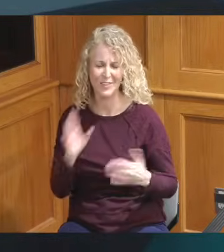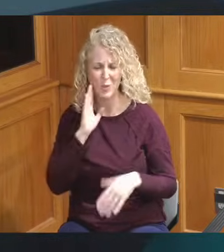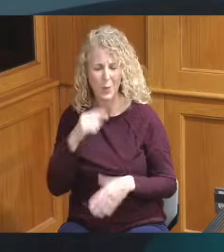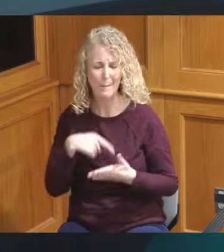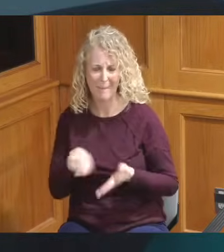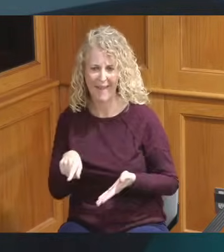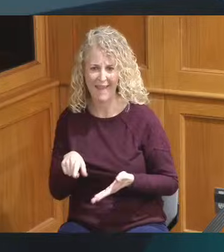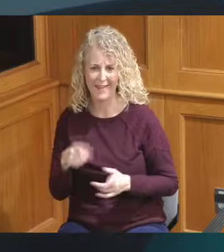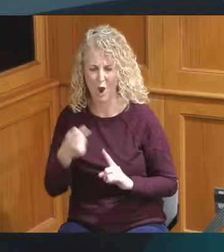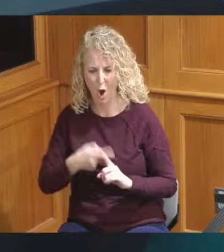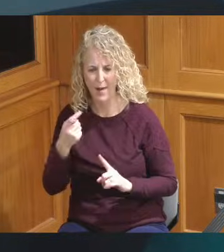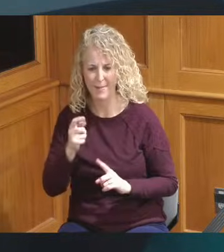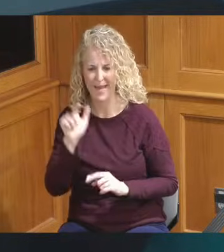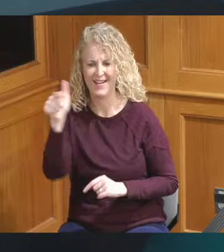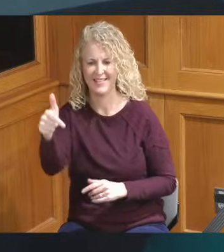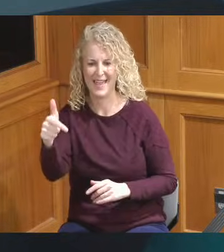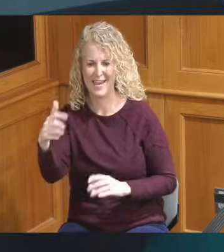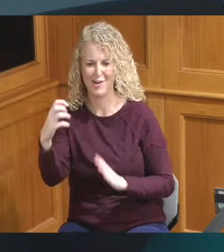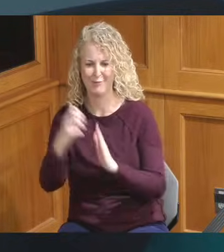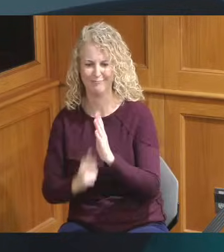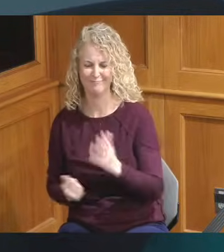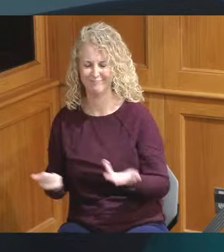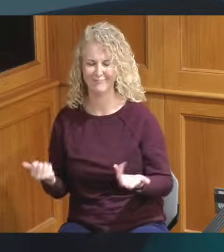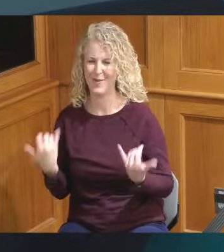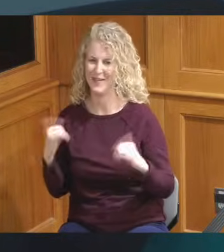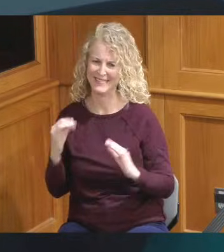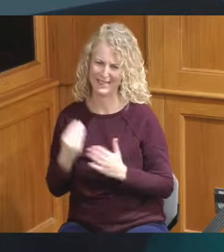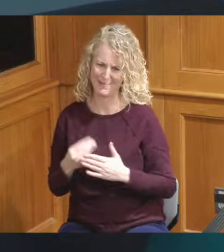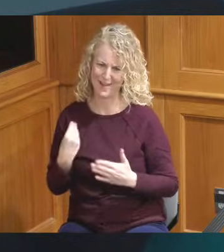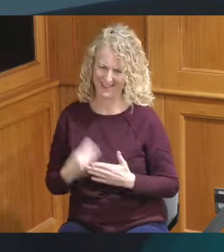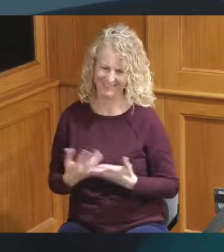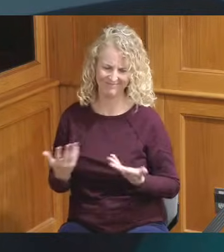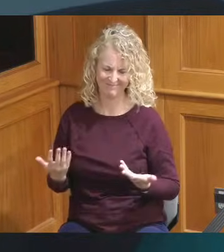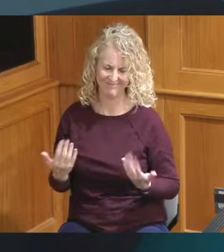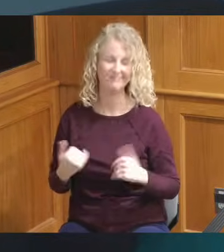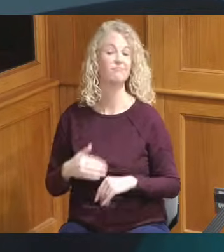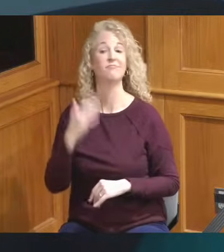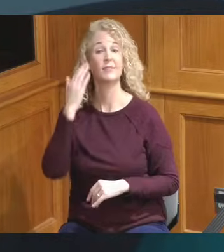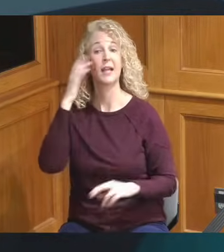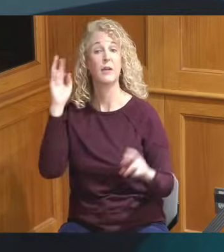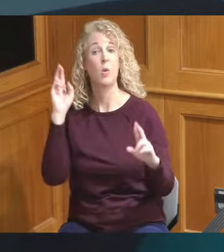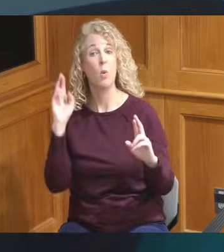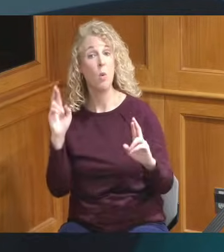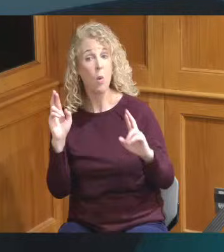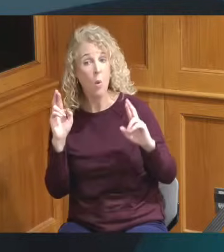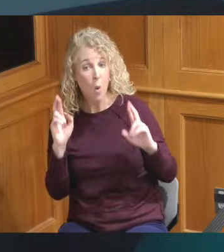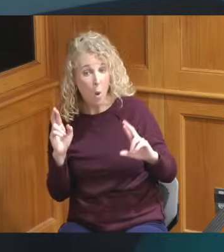an automatic deduction. So, just wanted to I know hopefully we'll have a chance to get into that,